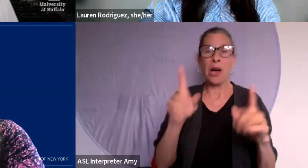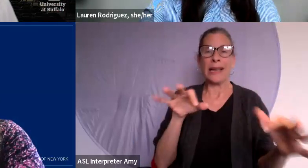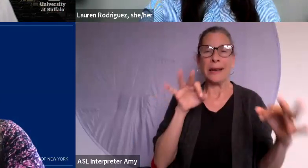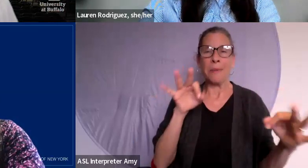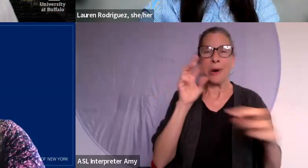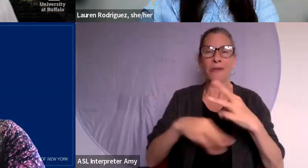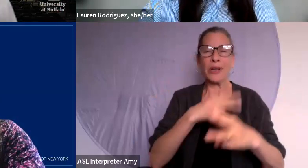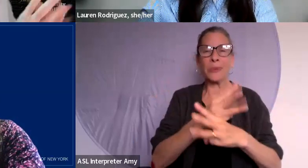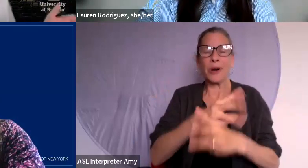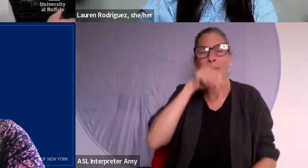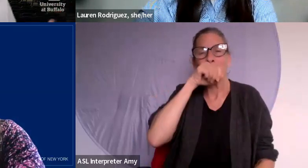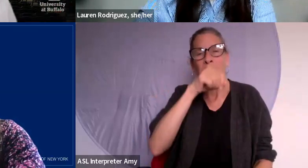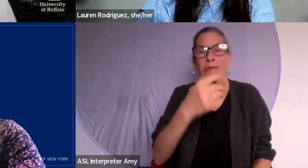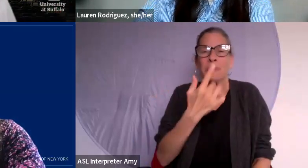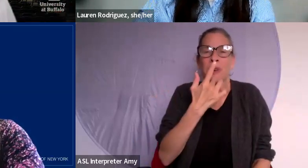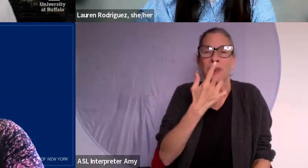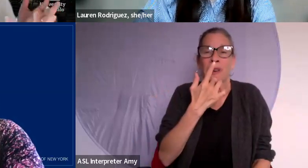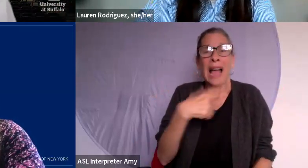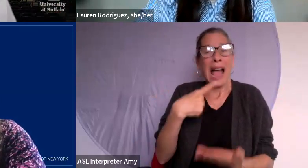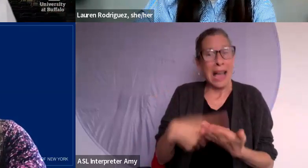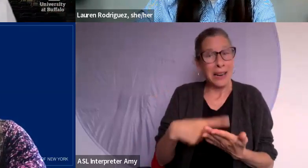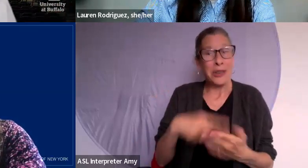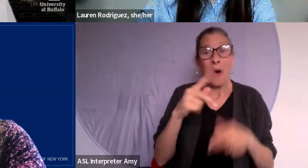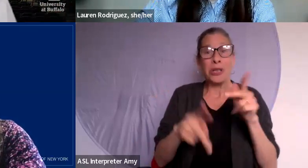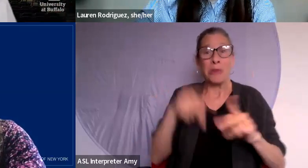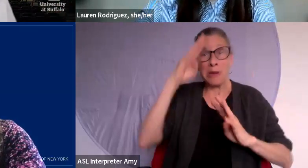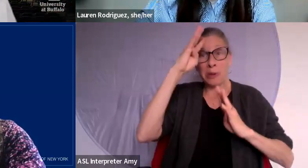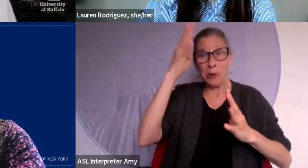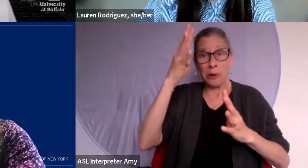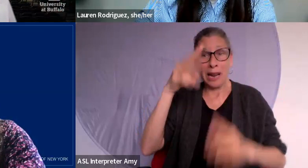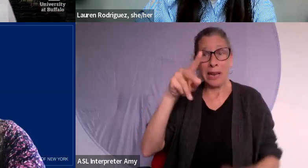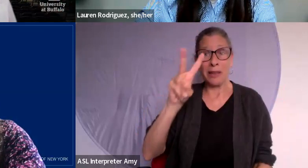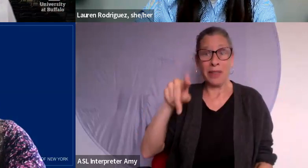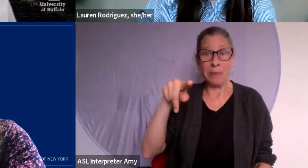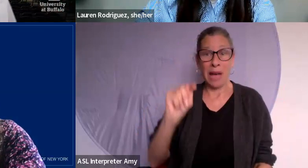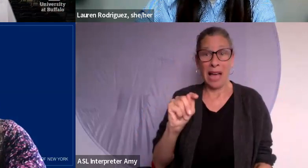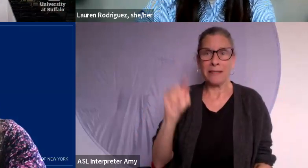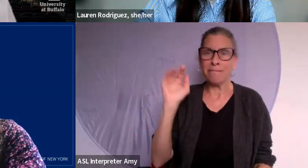I would love to see in fact, I've talked to the folks who create the VPAT does say, You know what, maybe you should be